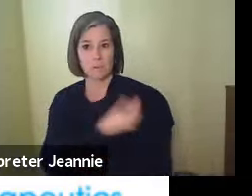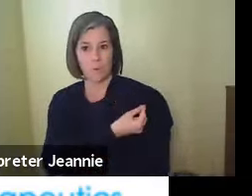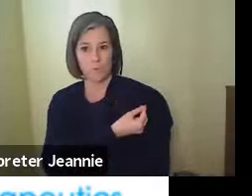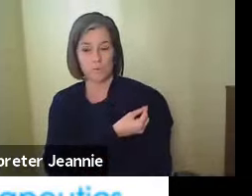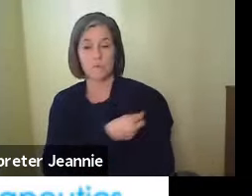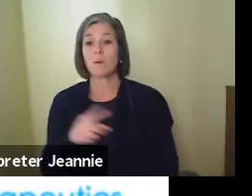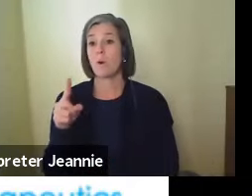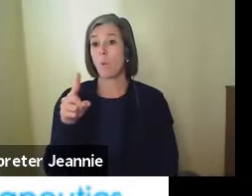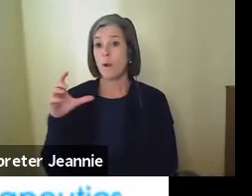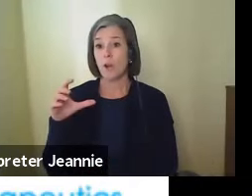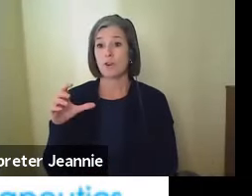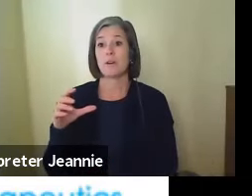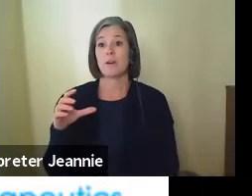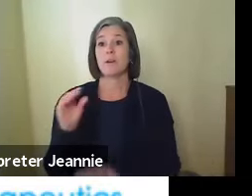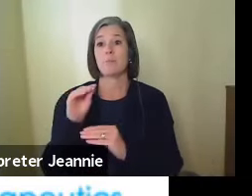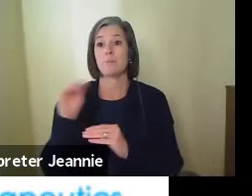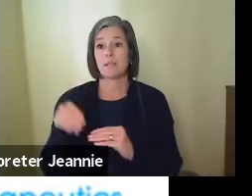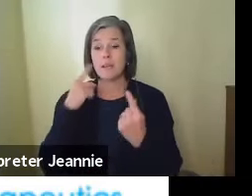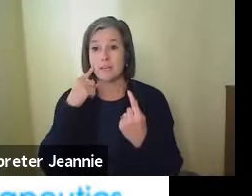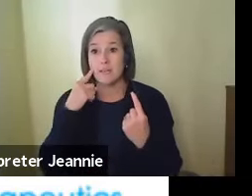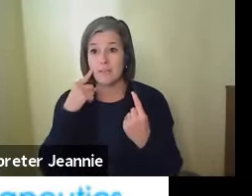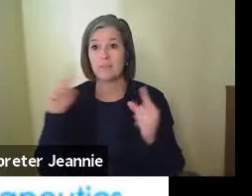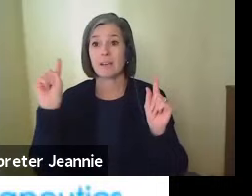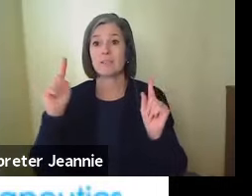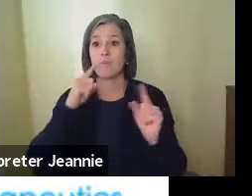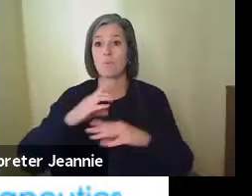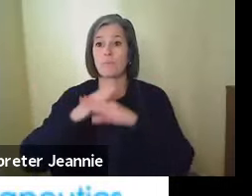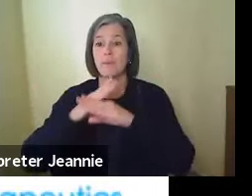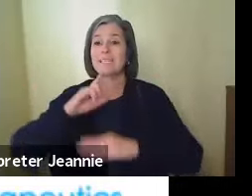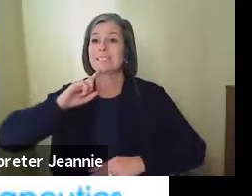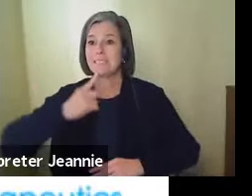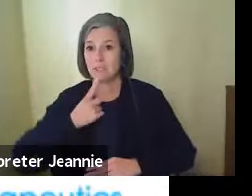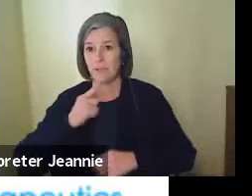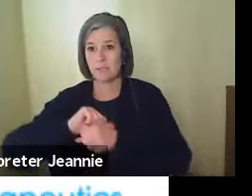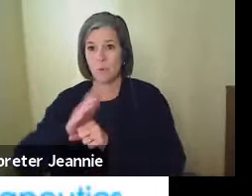effective in preventing serious COVID-19. So not one person in this study who